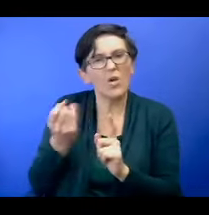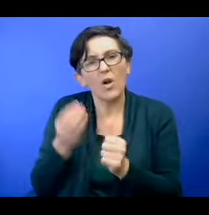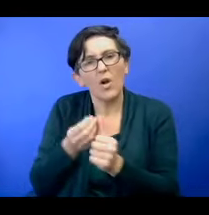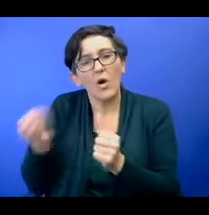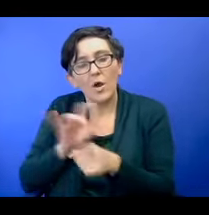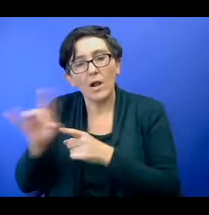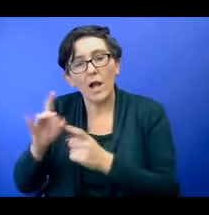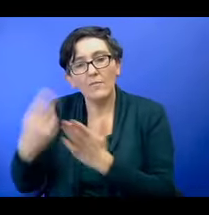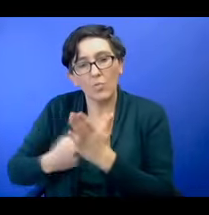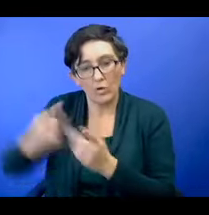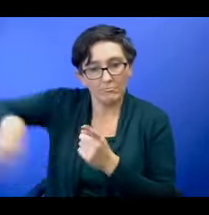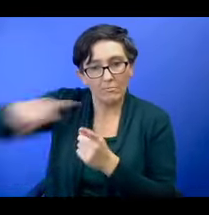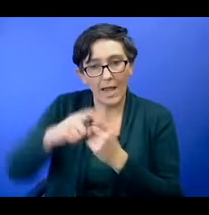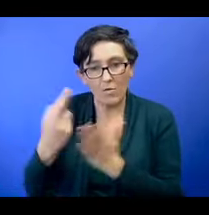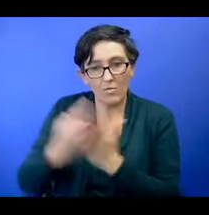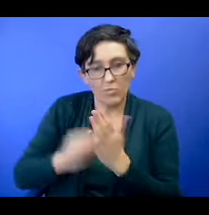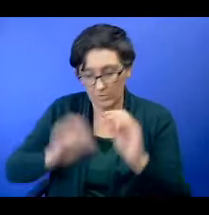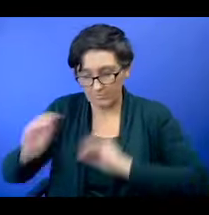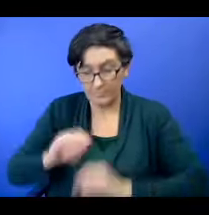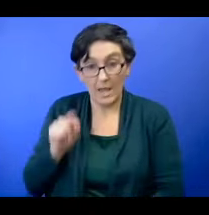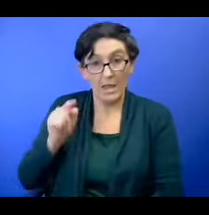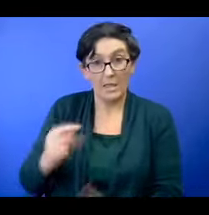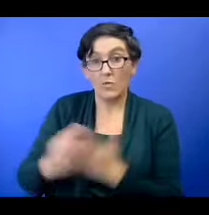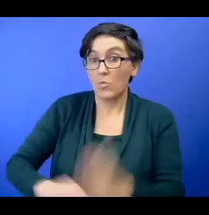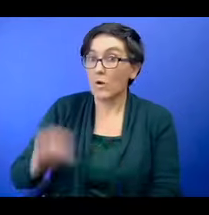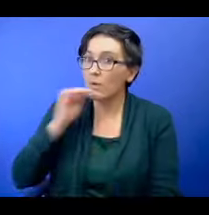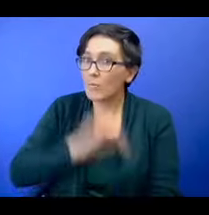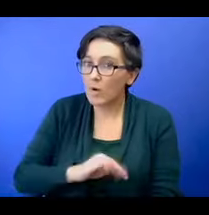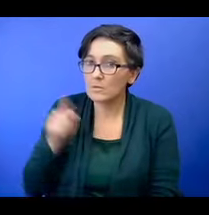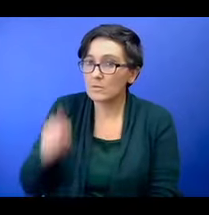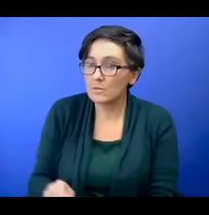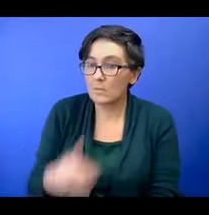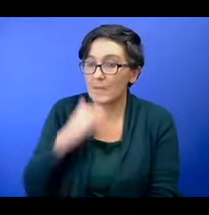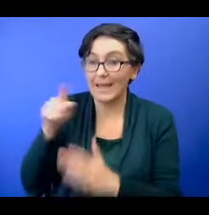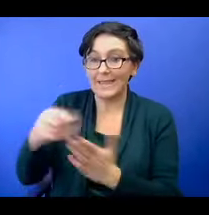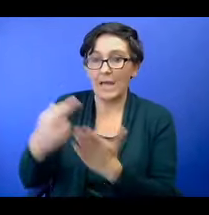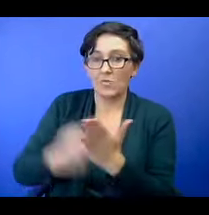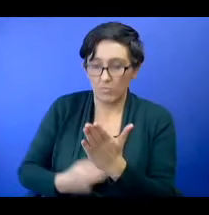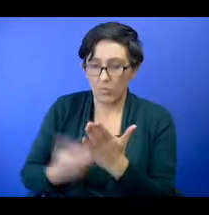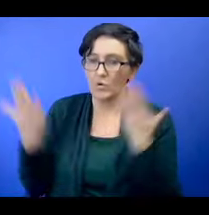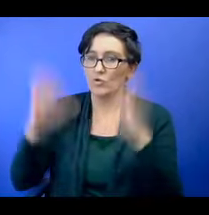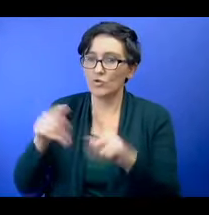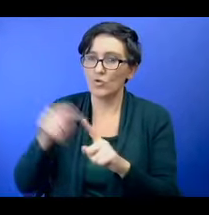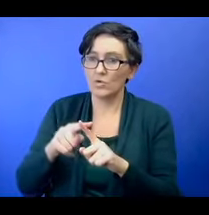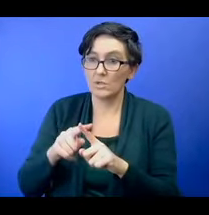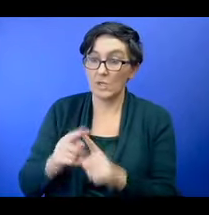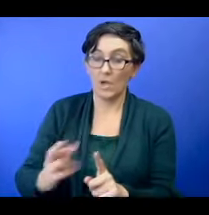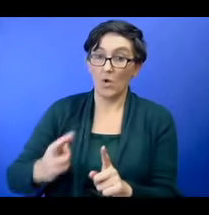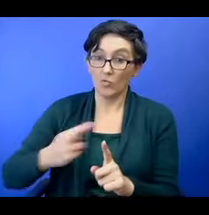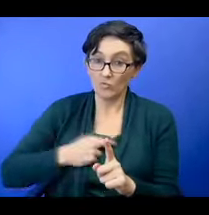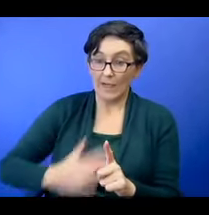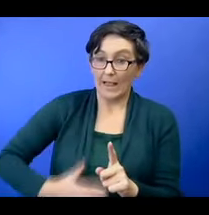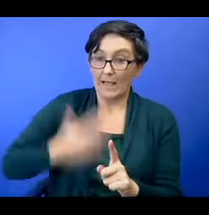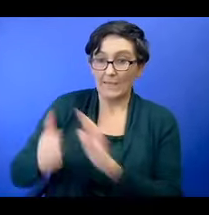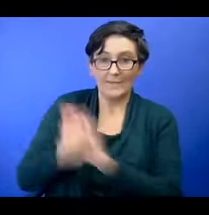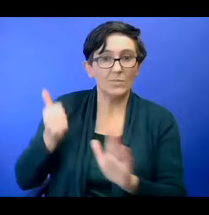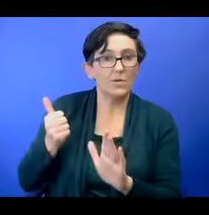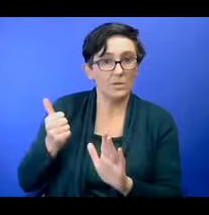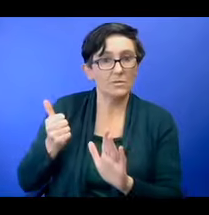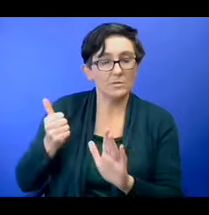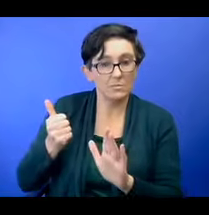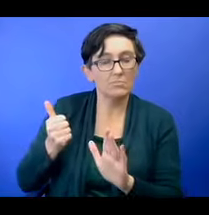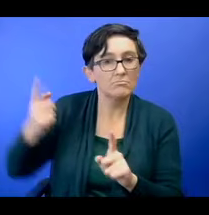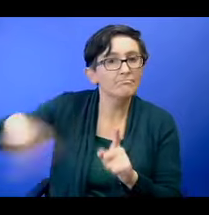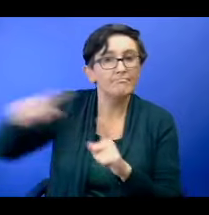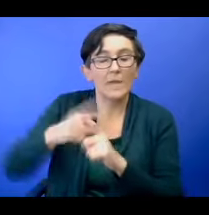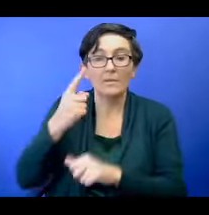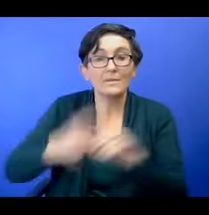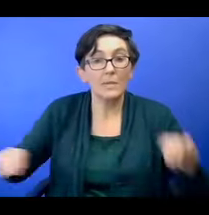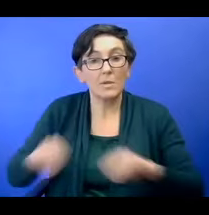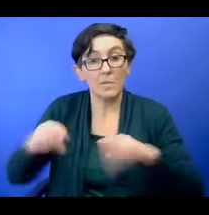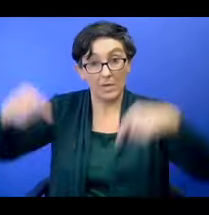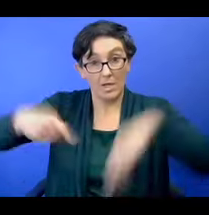This is a very important report, because it is where we will reflect the lived and real life experience of disabled people in Ireland,